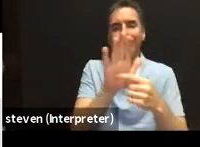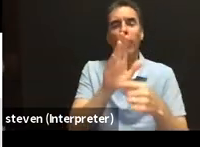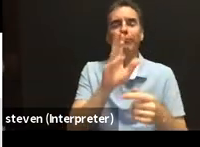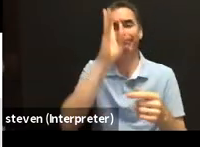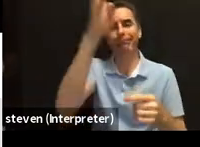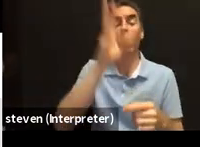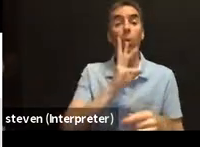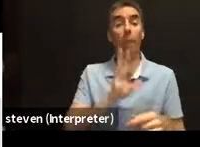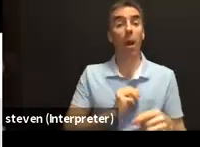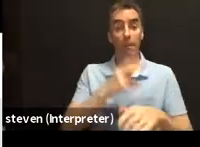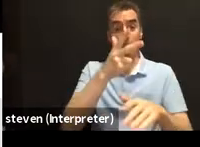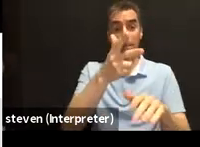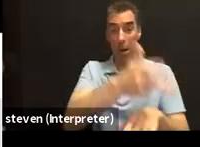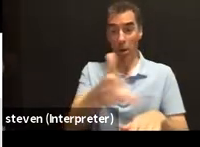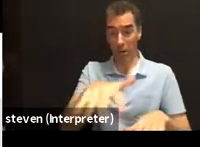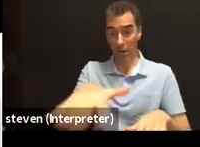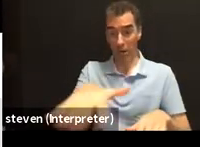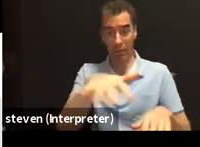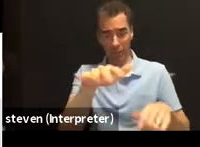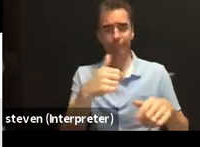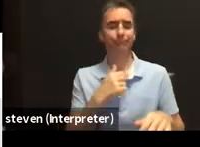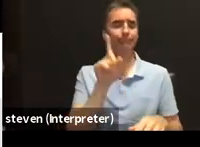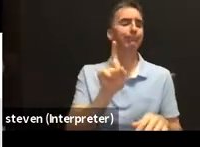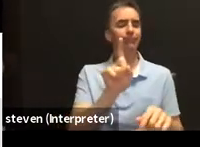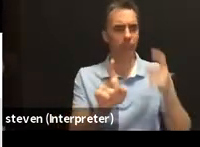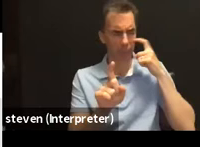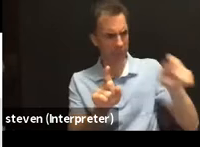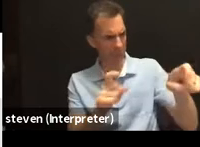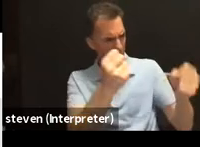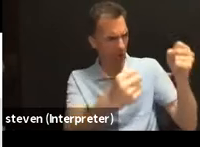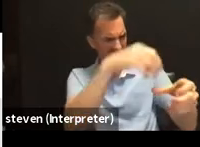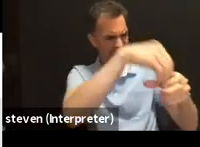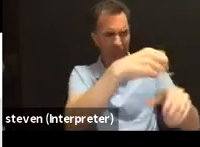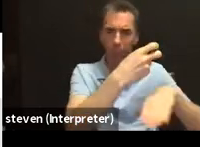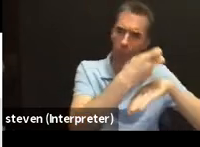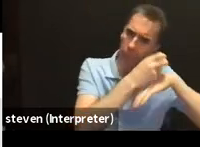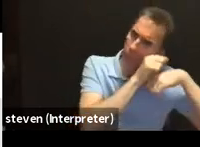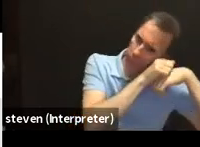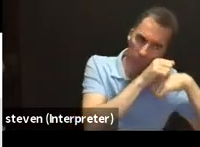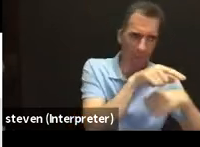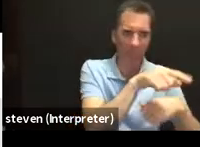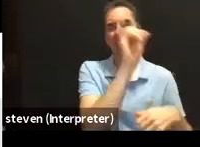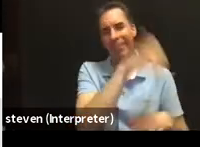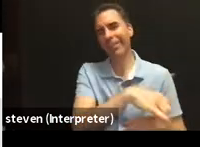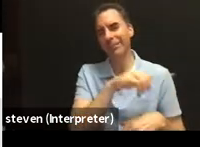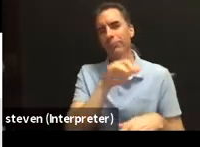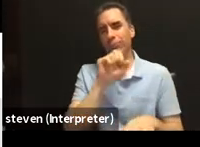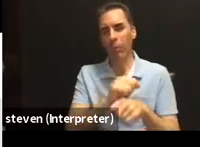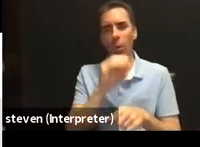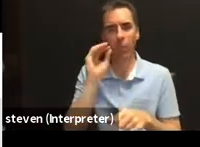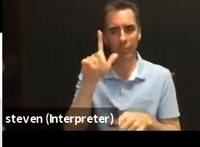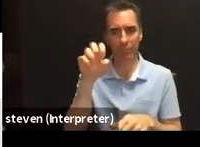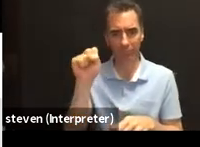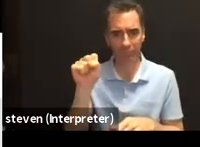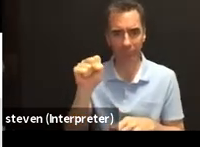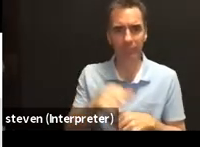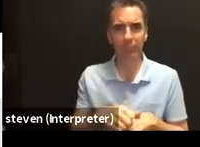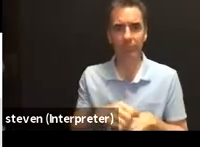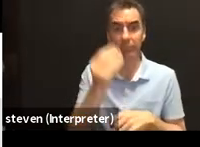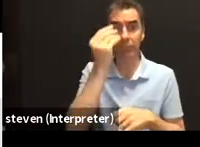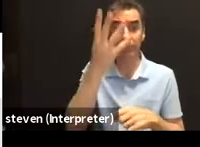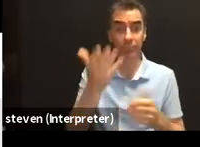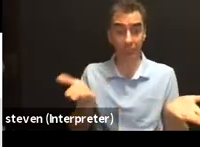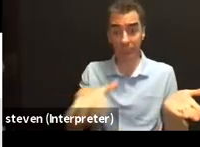maria.rodriguez: And emergency shelters, we have here in first number their counties. We open for different to centers which are more than 100 emergency shelter beds to the Fresno County.